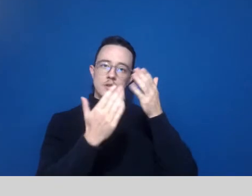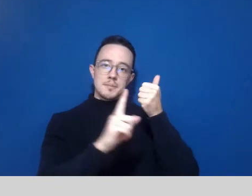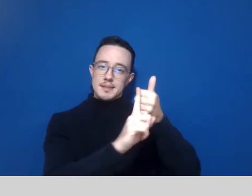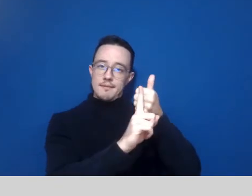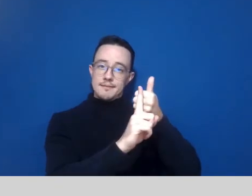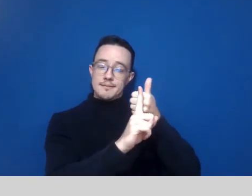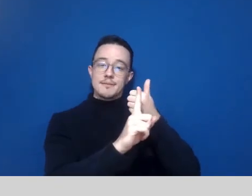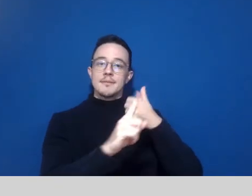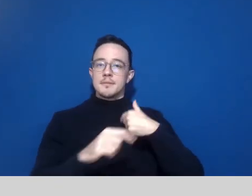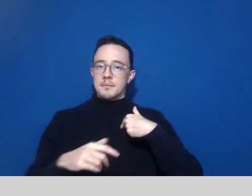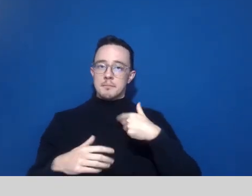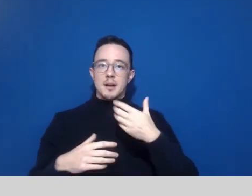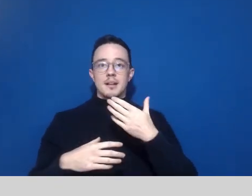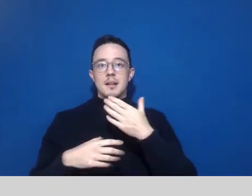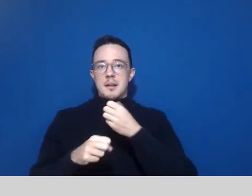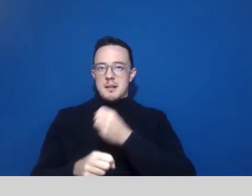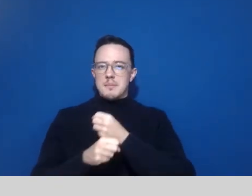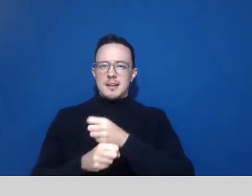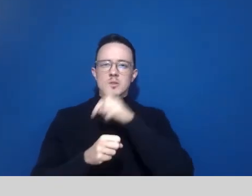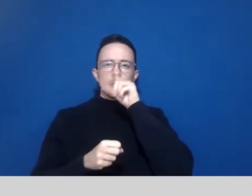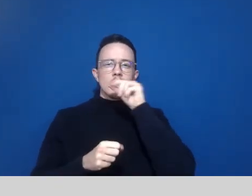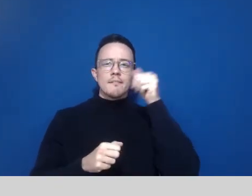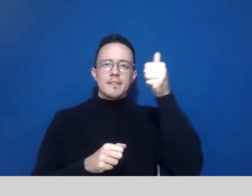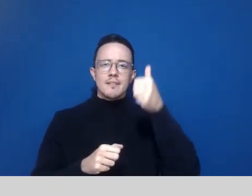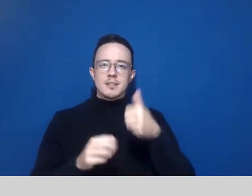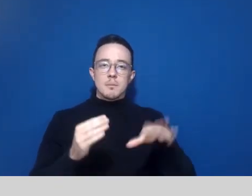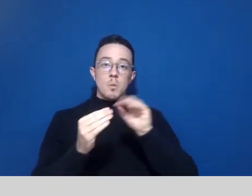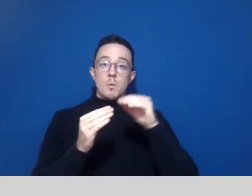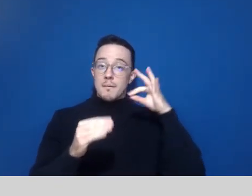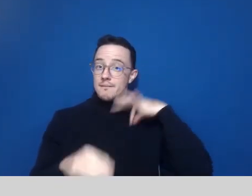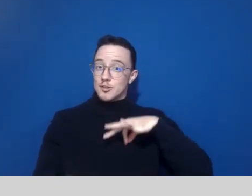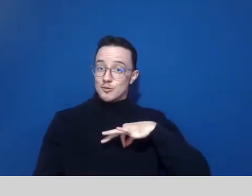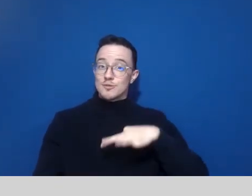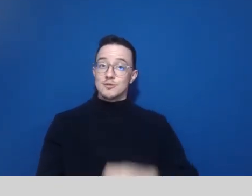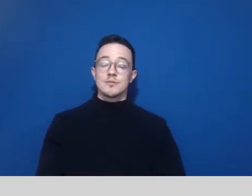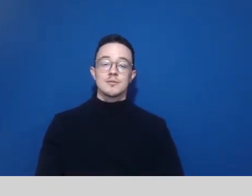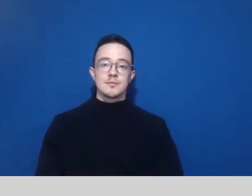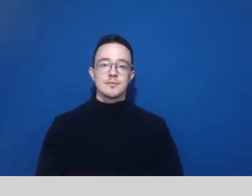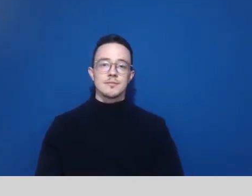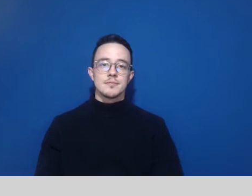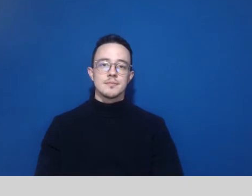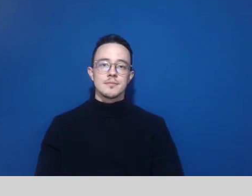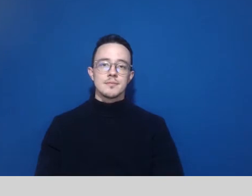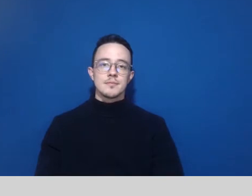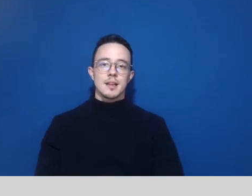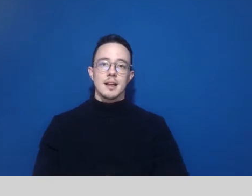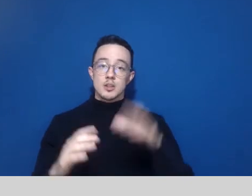and having this feature suddenly makes Twitter favorites so, so much more useful. I can search my followers.